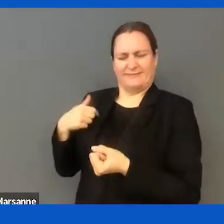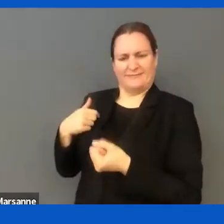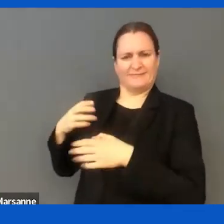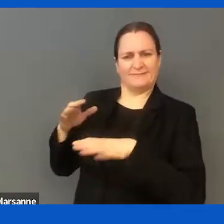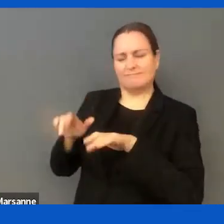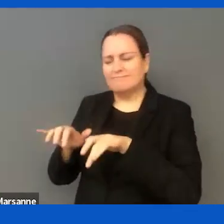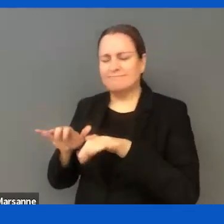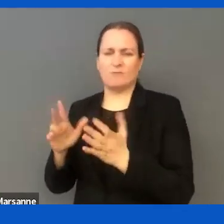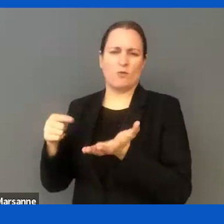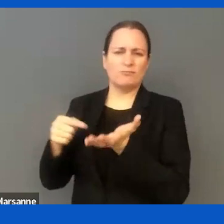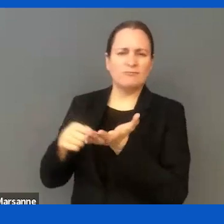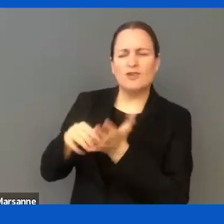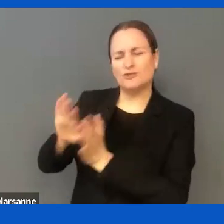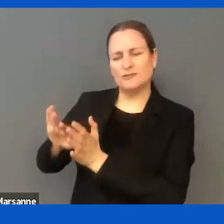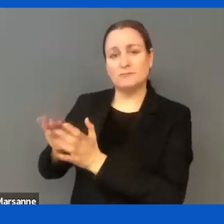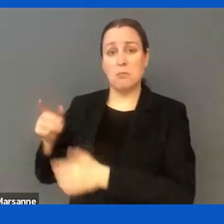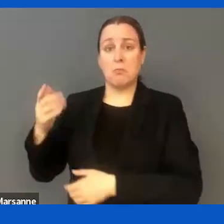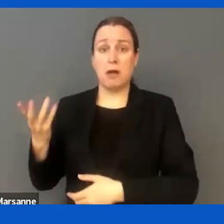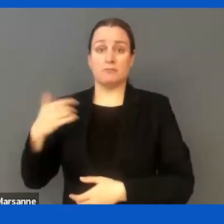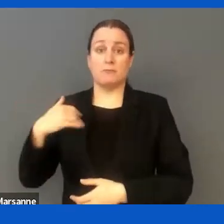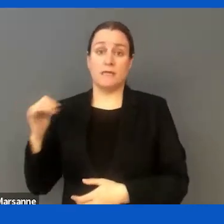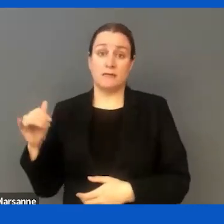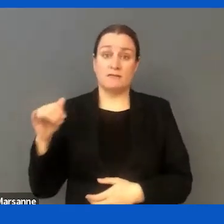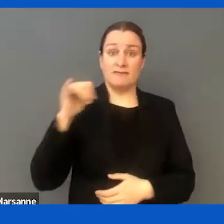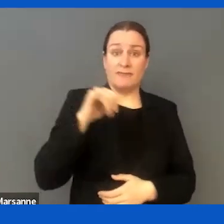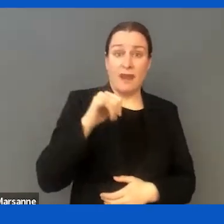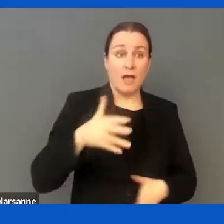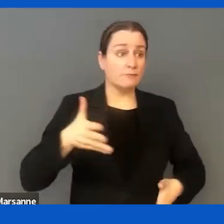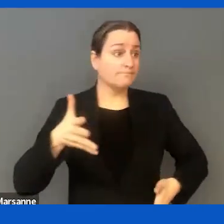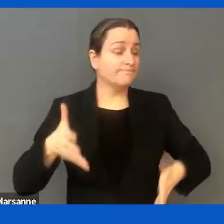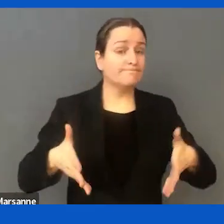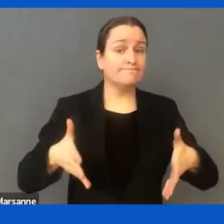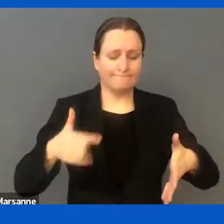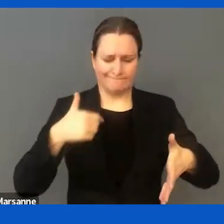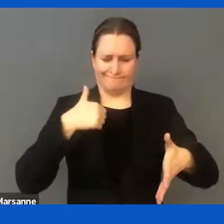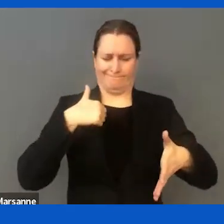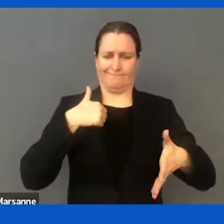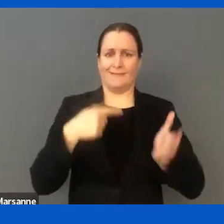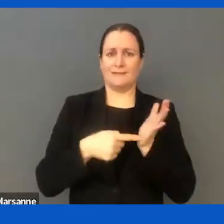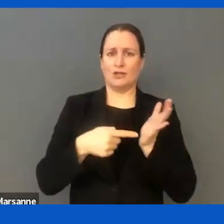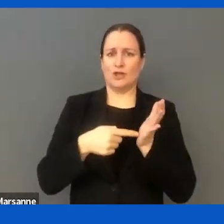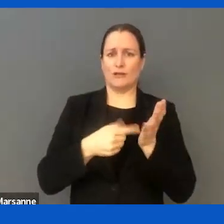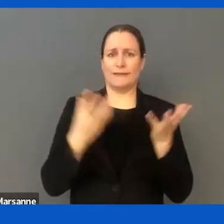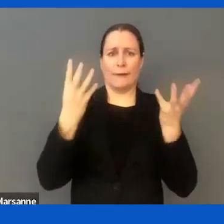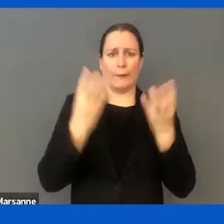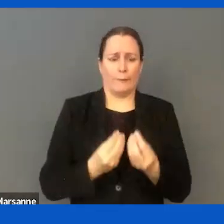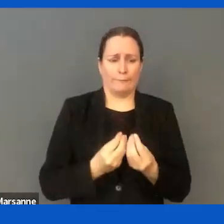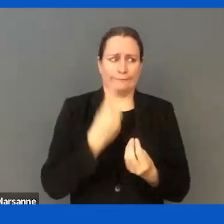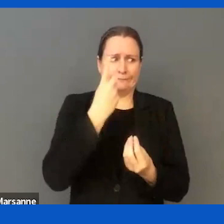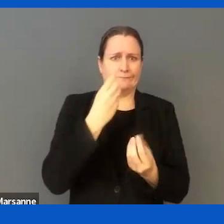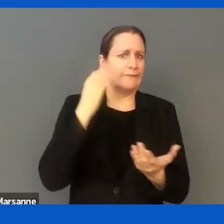phone and may not have the capabilities there and may need to be able to get access to information